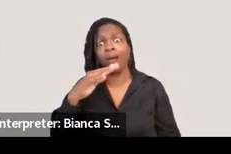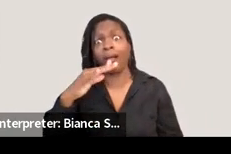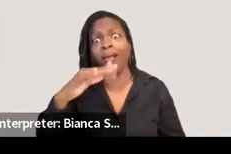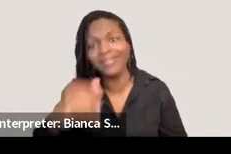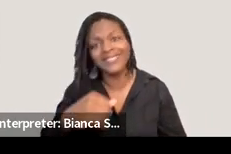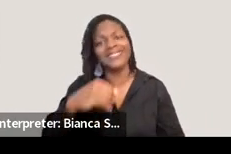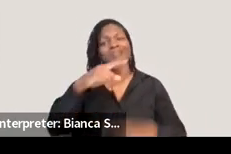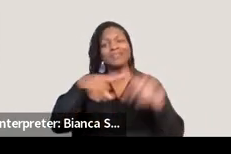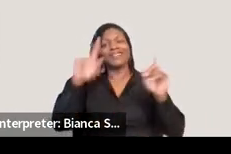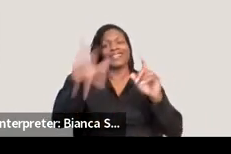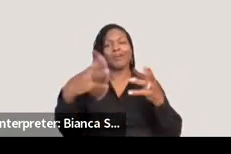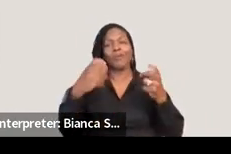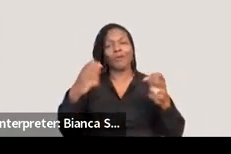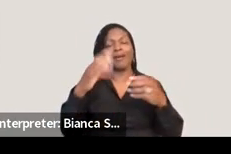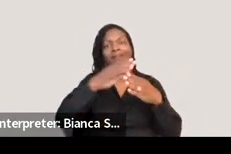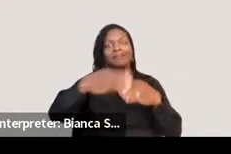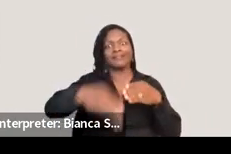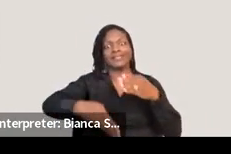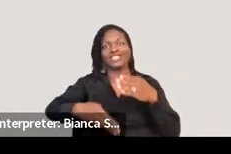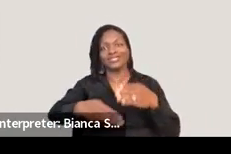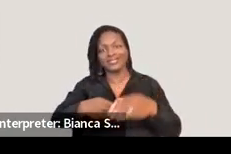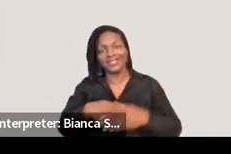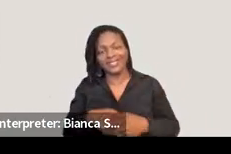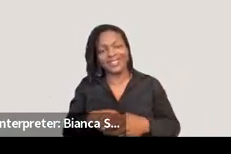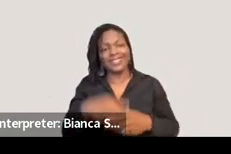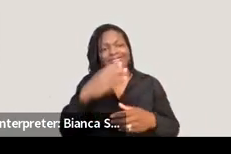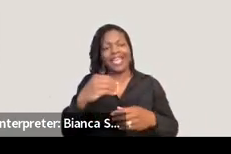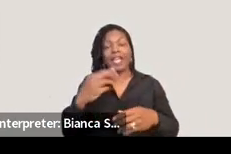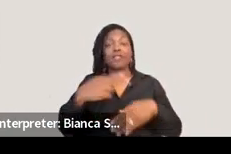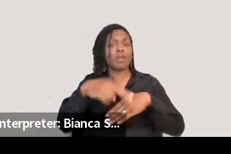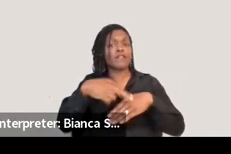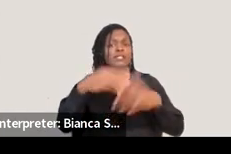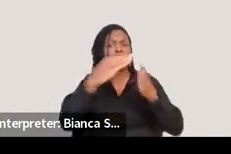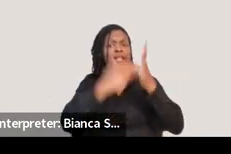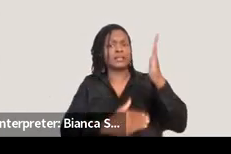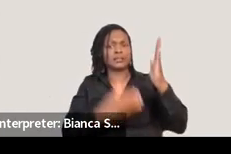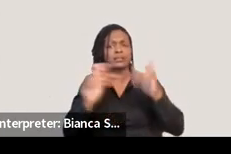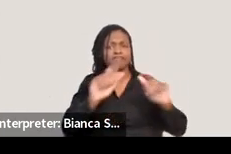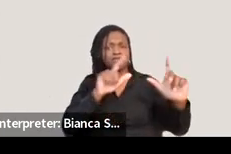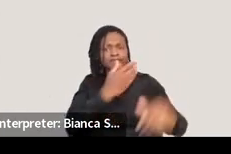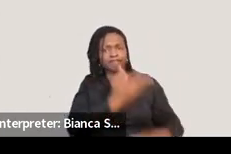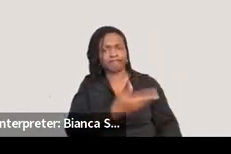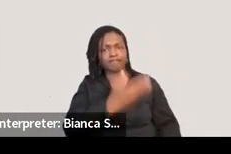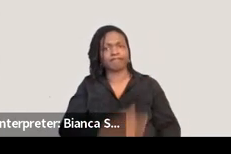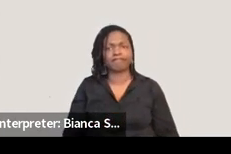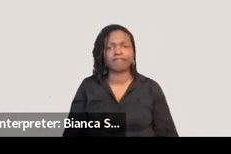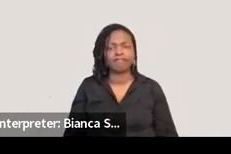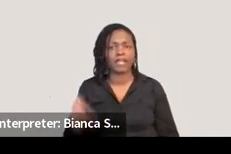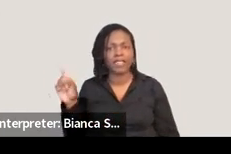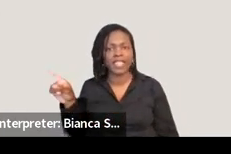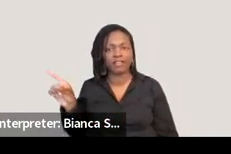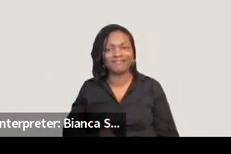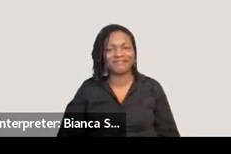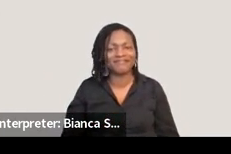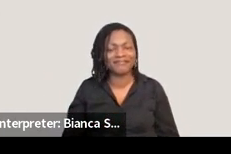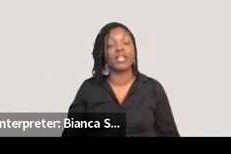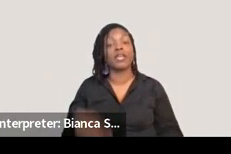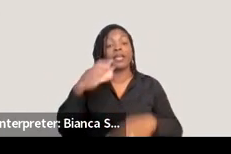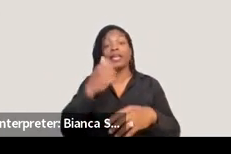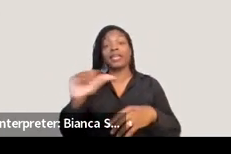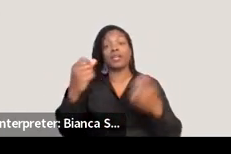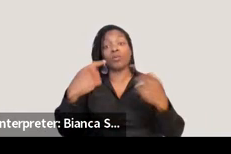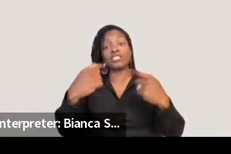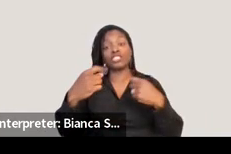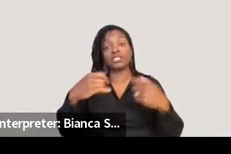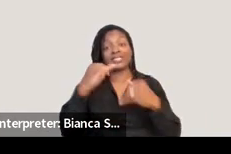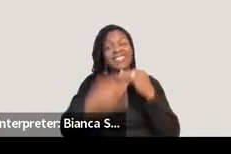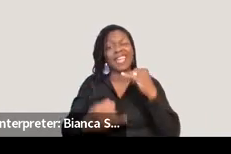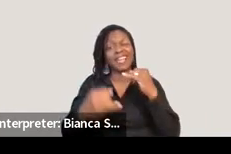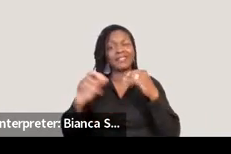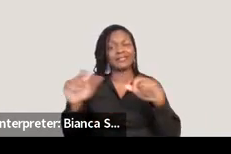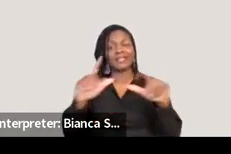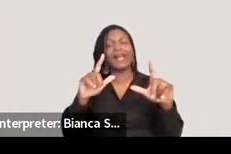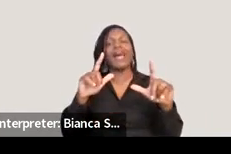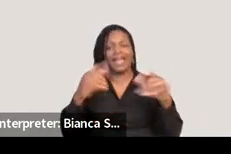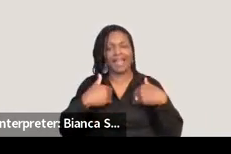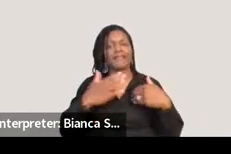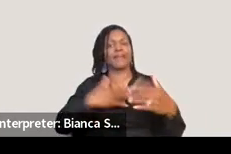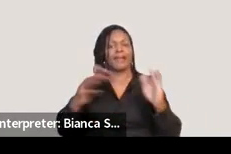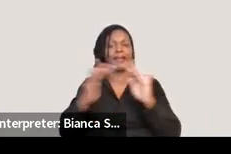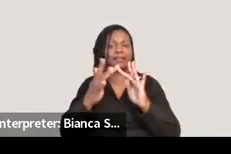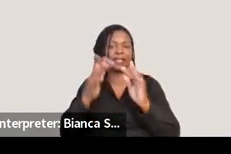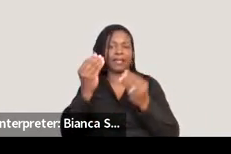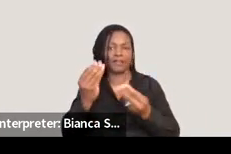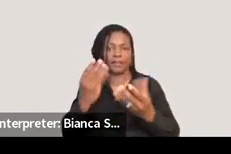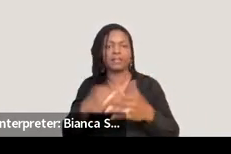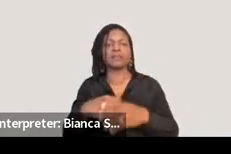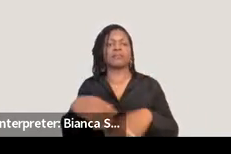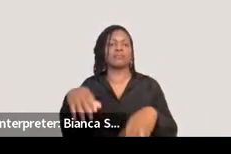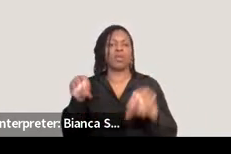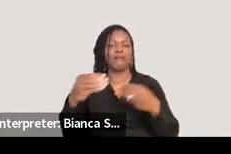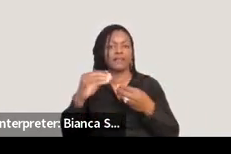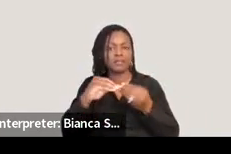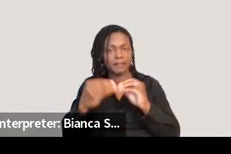And these are the references and anyone has any questions. You can go to the final slide. And on the final slide, it has my information, which is my office number and my email address.